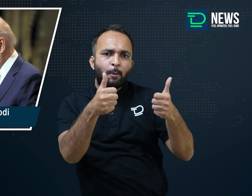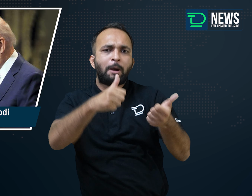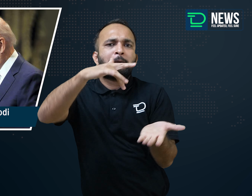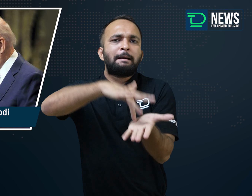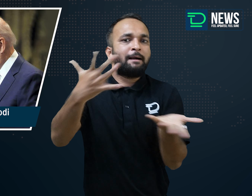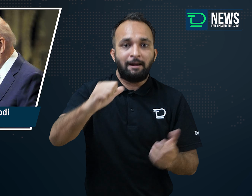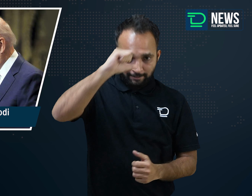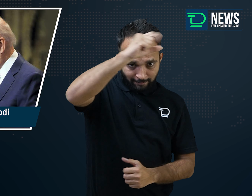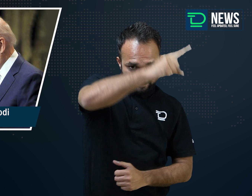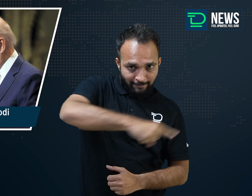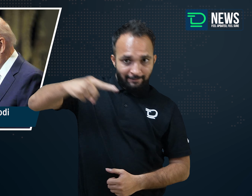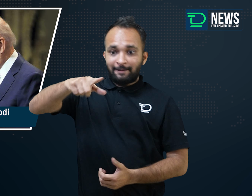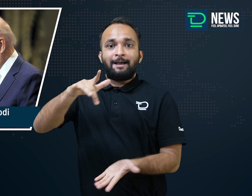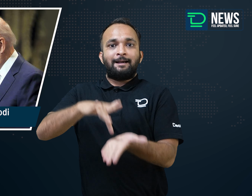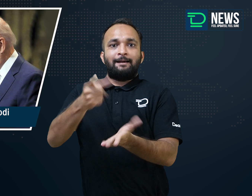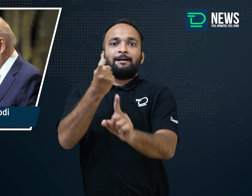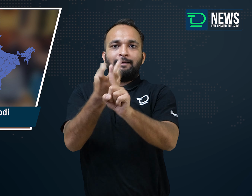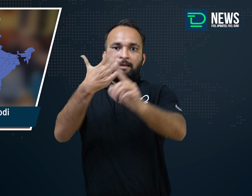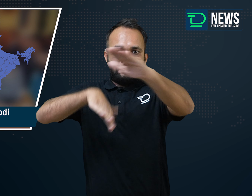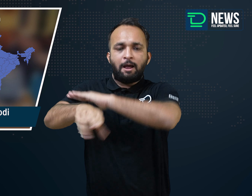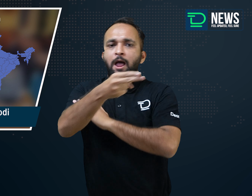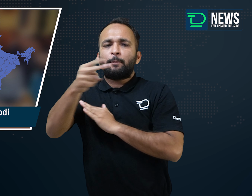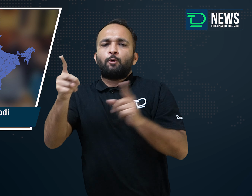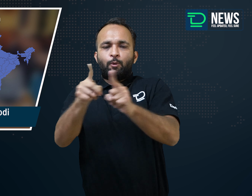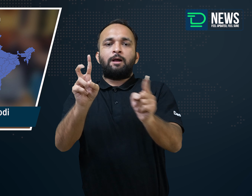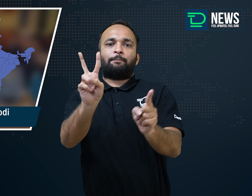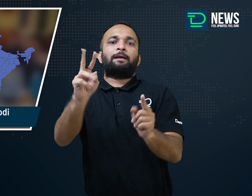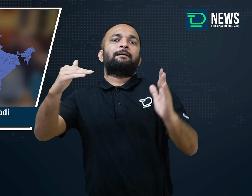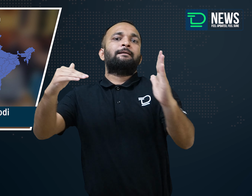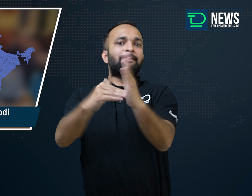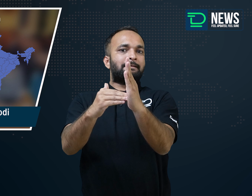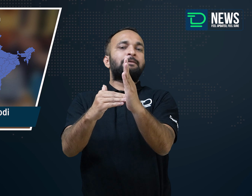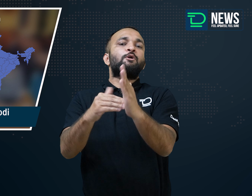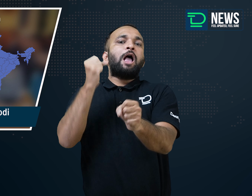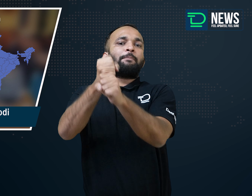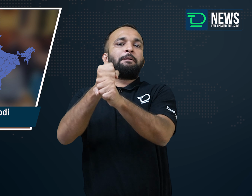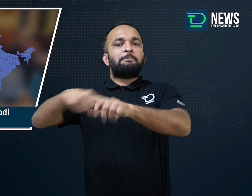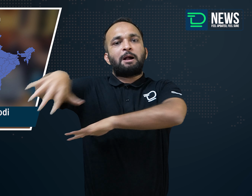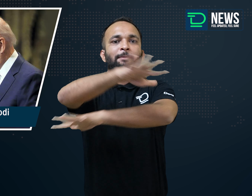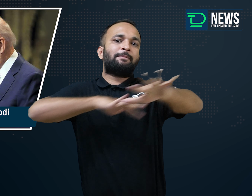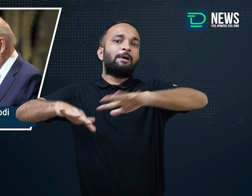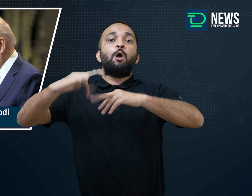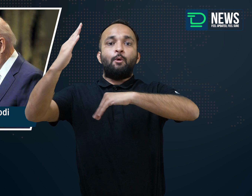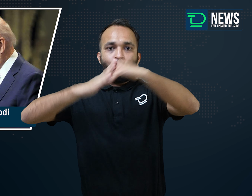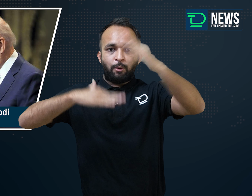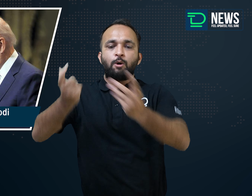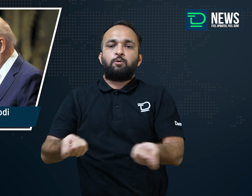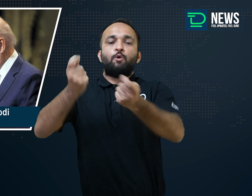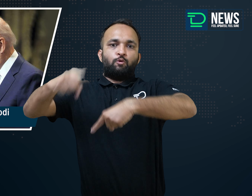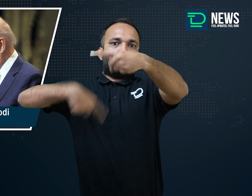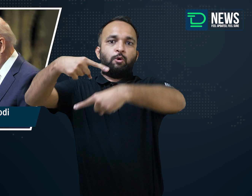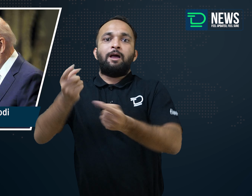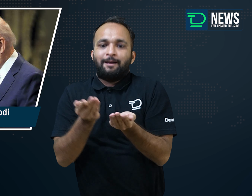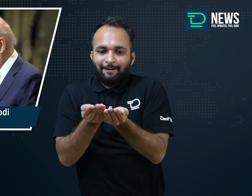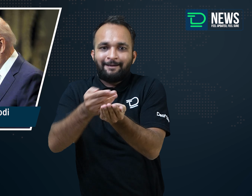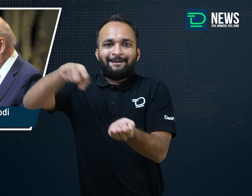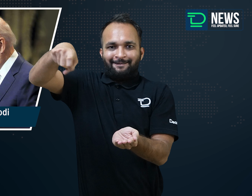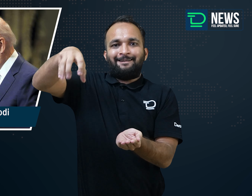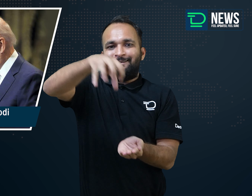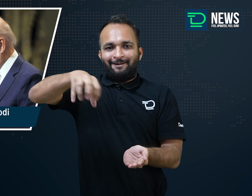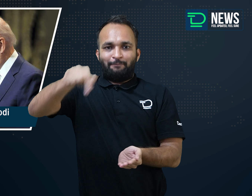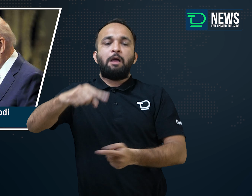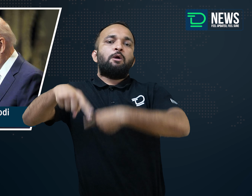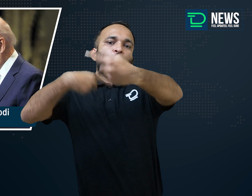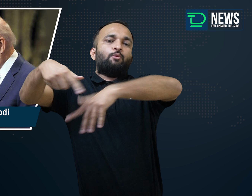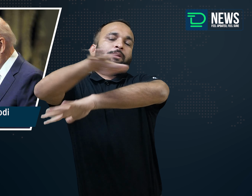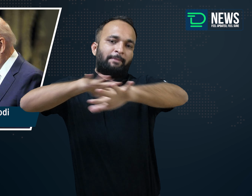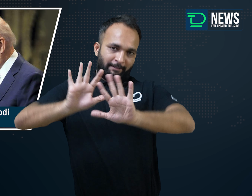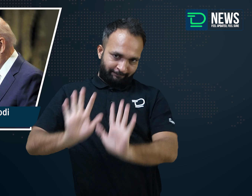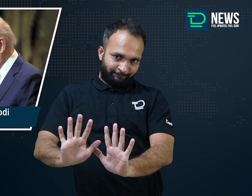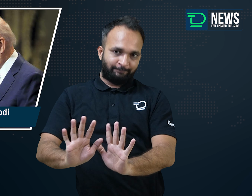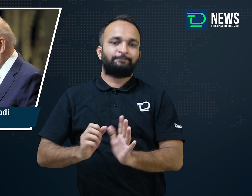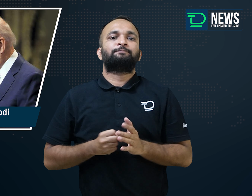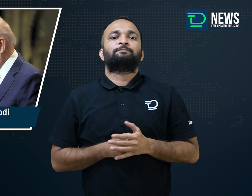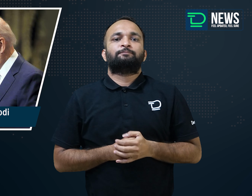This is good but recently in Kerala, the vizhinjam, the government is building a new port.